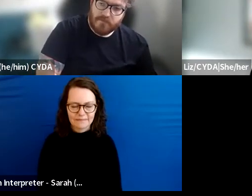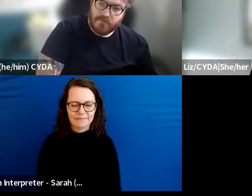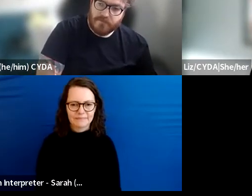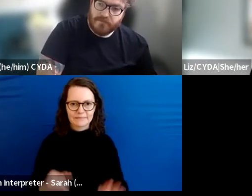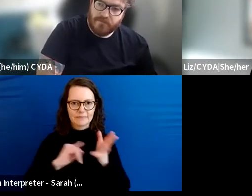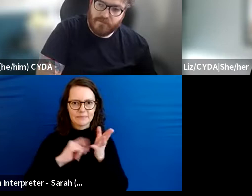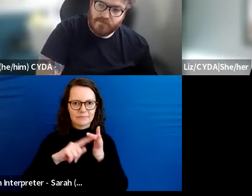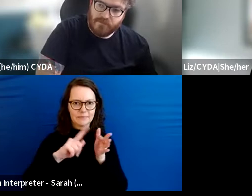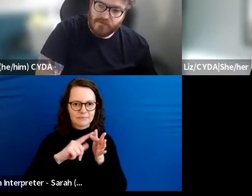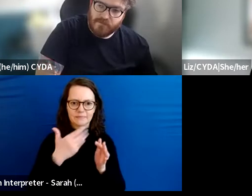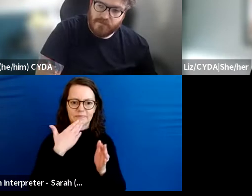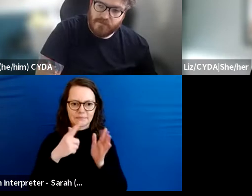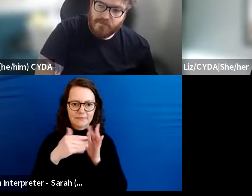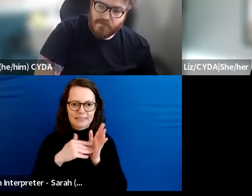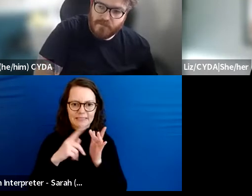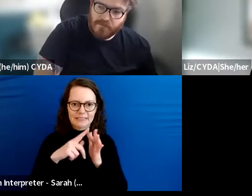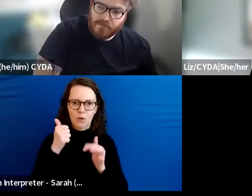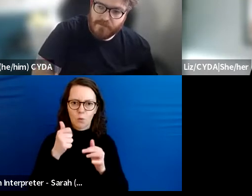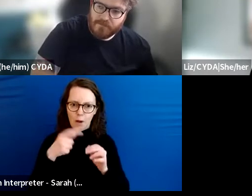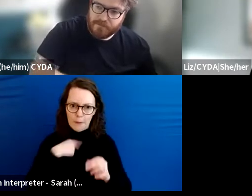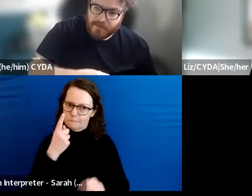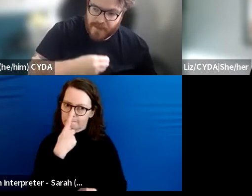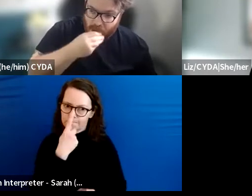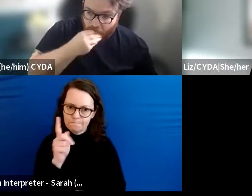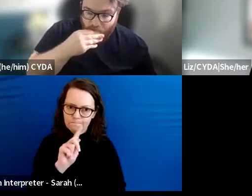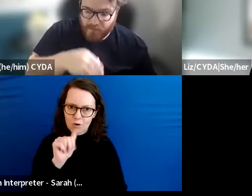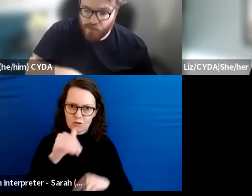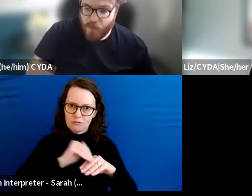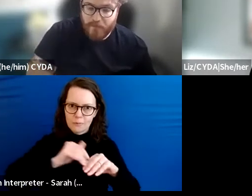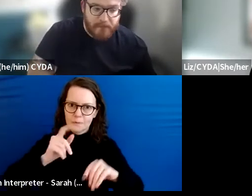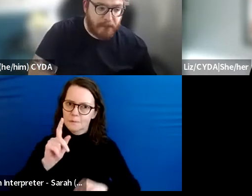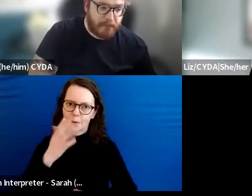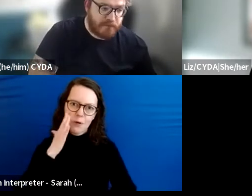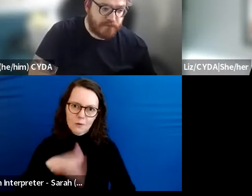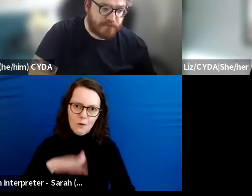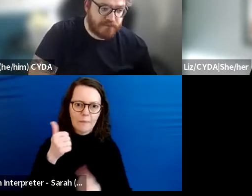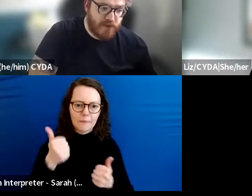xz sounds like a topic for further inquiry later.